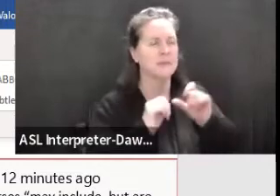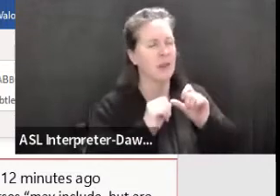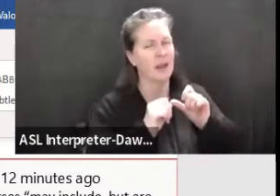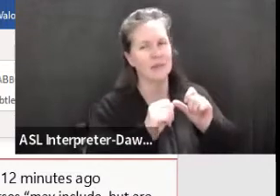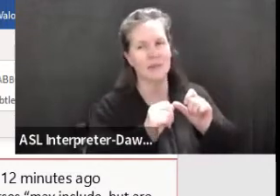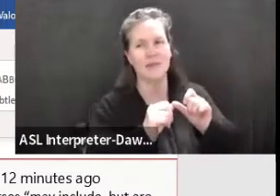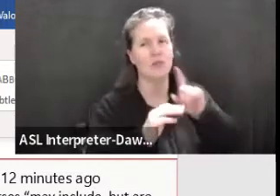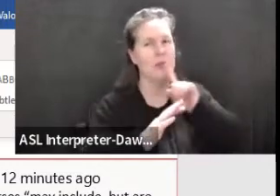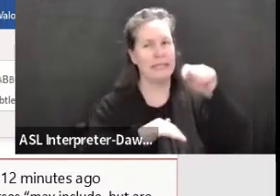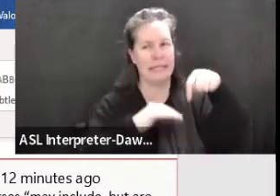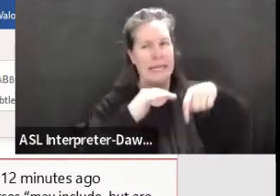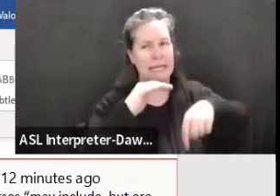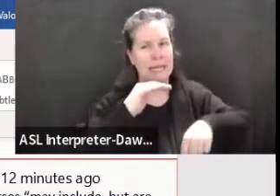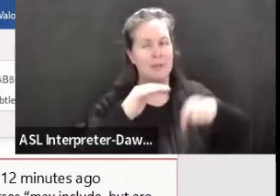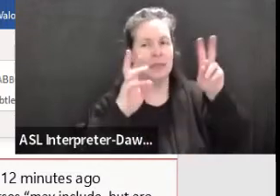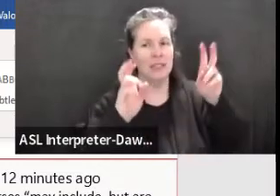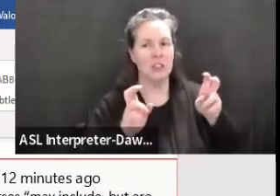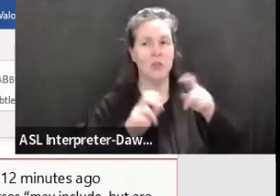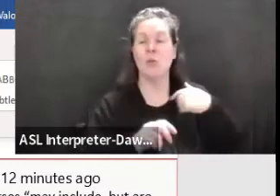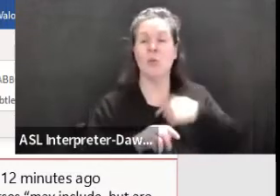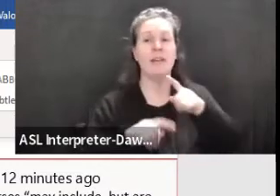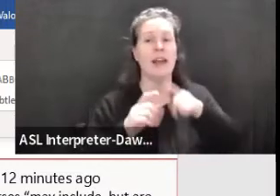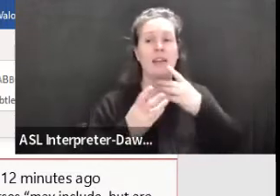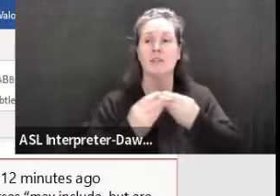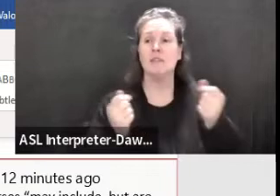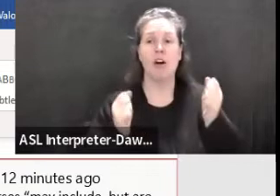and we're not gonna be able to solve all the problems, but if a healthcare professional